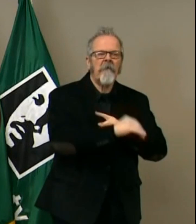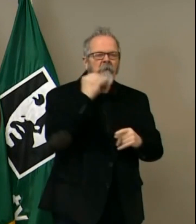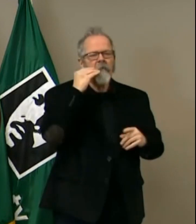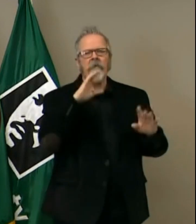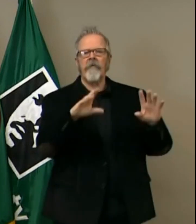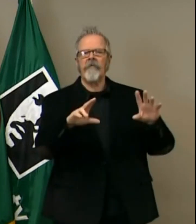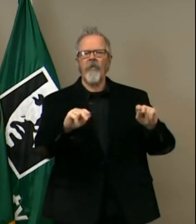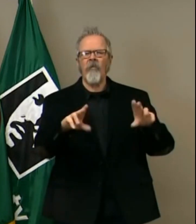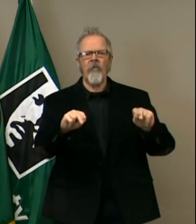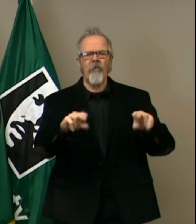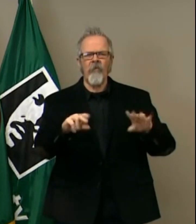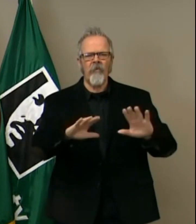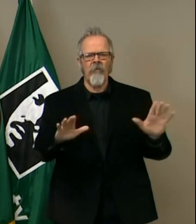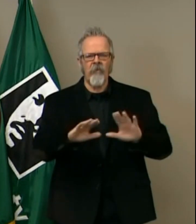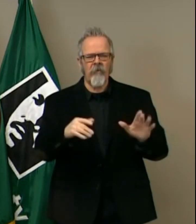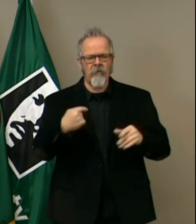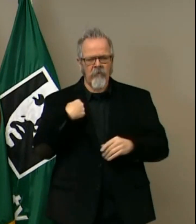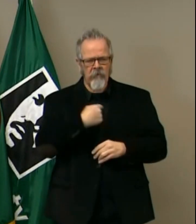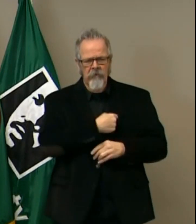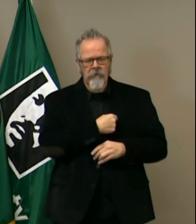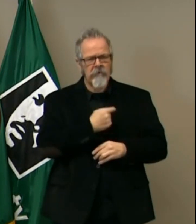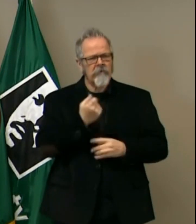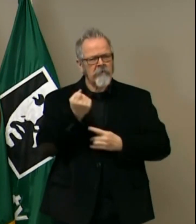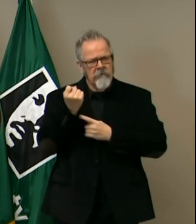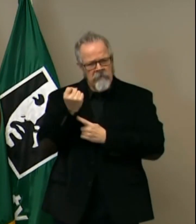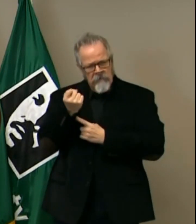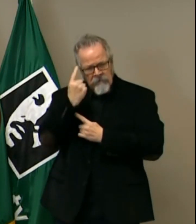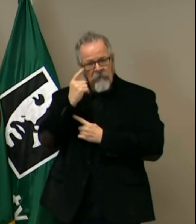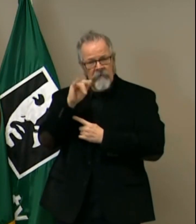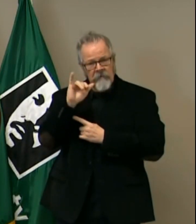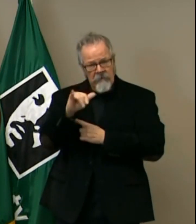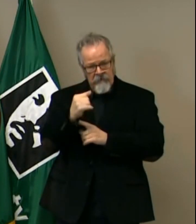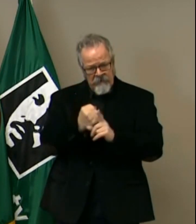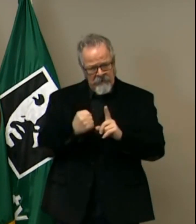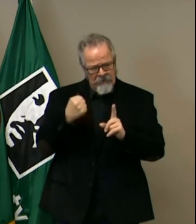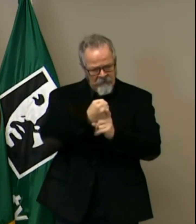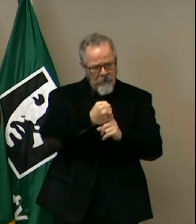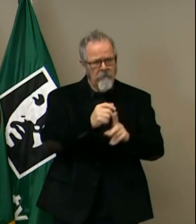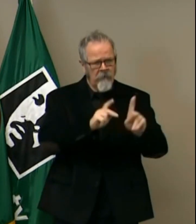do everything we can to minimize and help mitigate some of these challenges